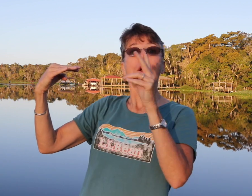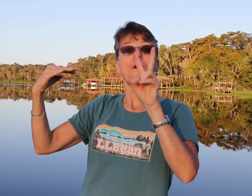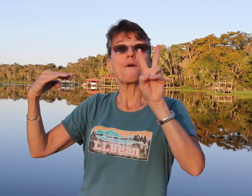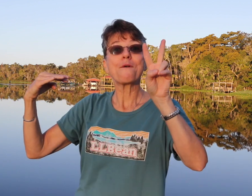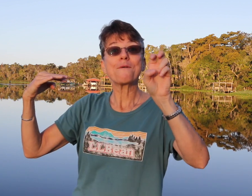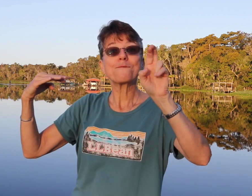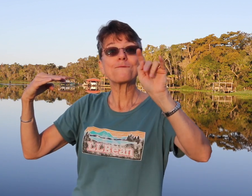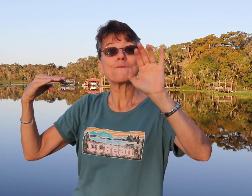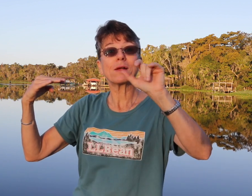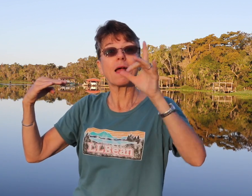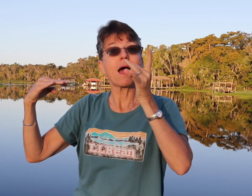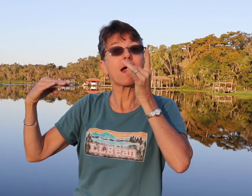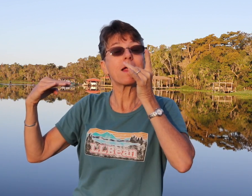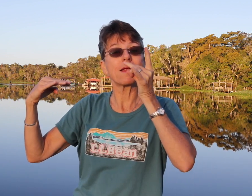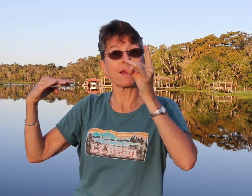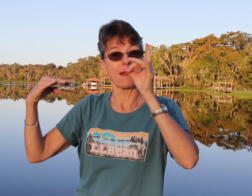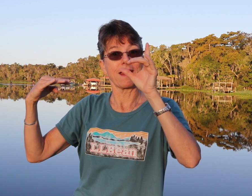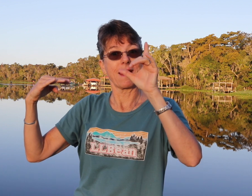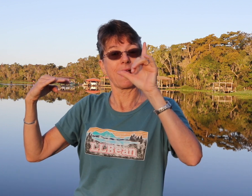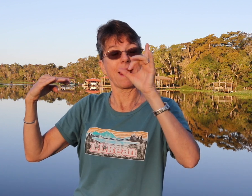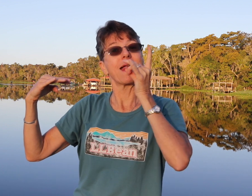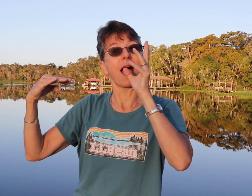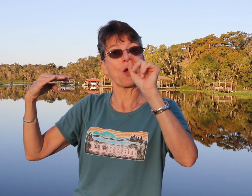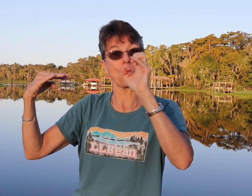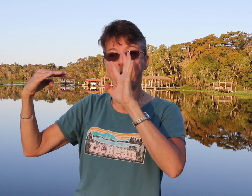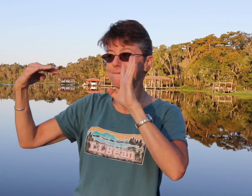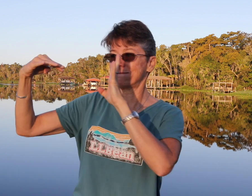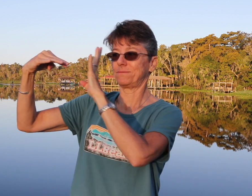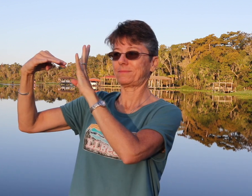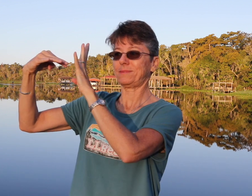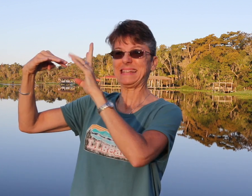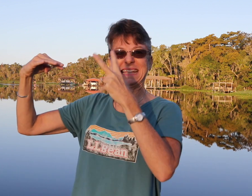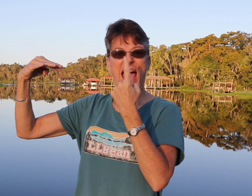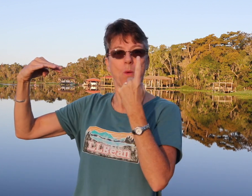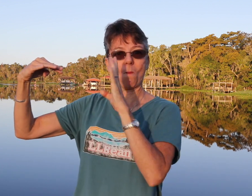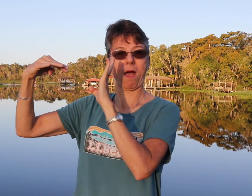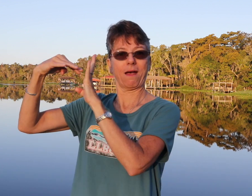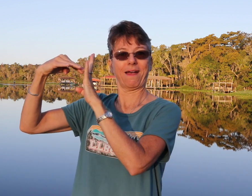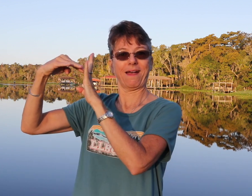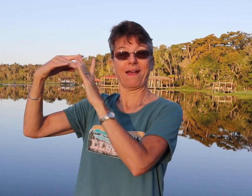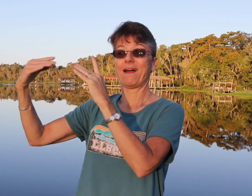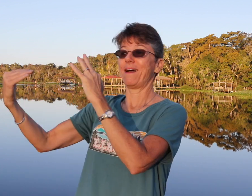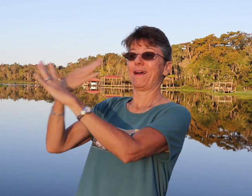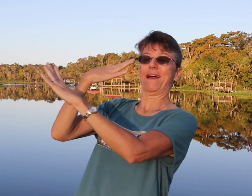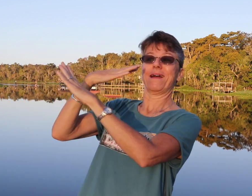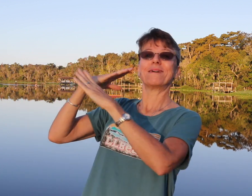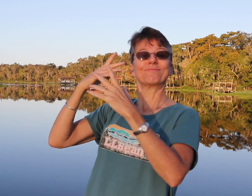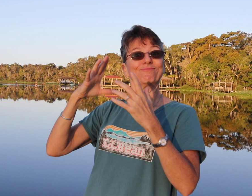THE SECOND POLARIZER IS SUPPOSED TO ALLOW THE VERTICAL LIGHT WAVES TO COME THROUGH.